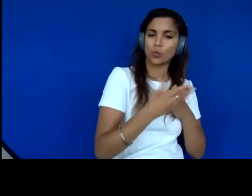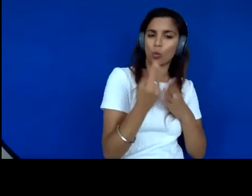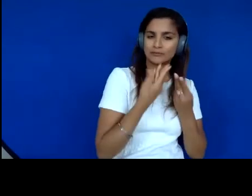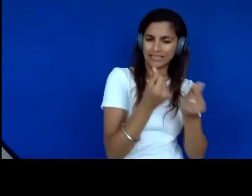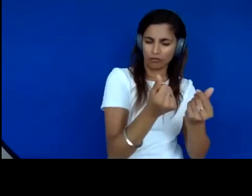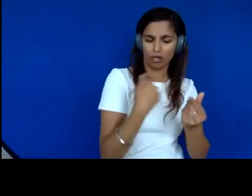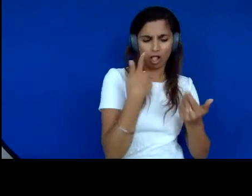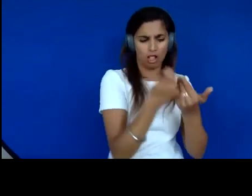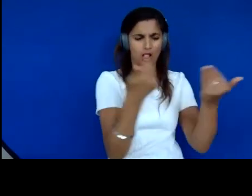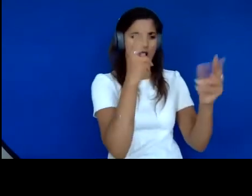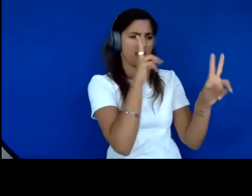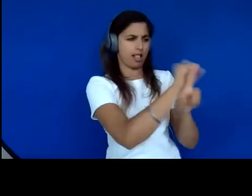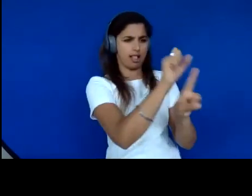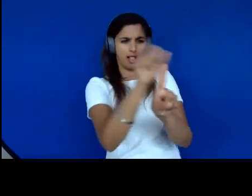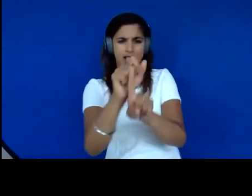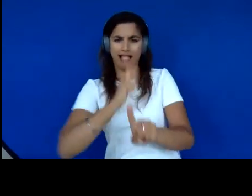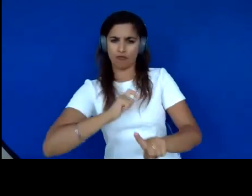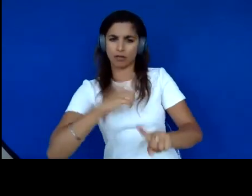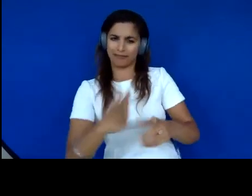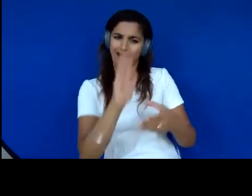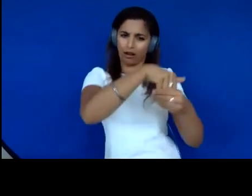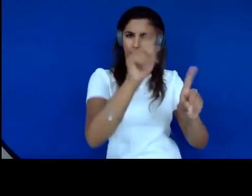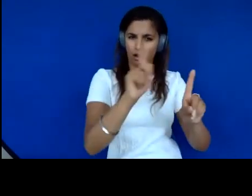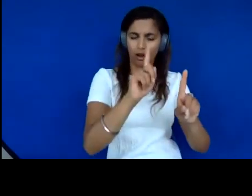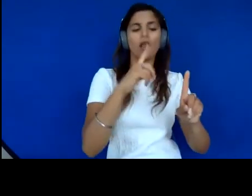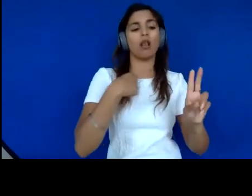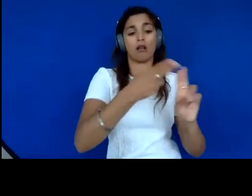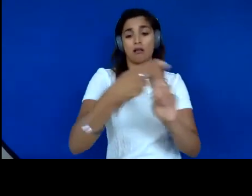into specific categories and types then counted the number of times each of